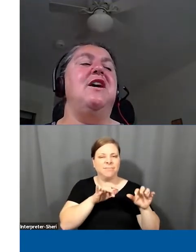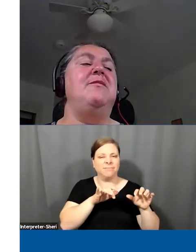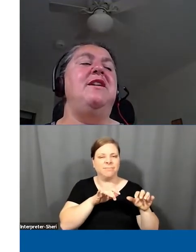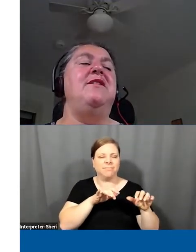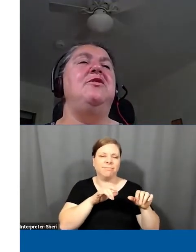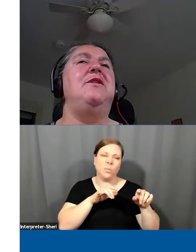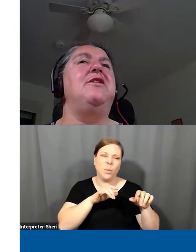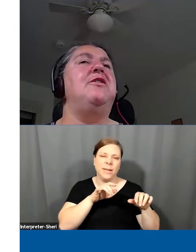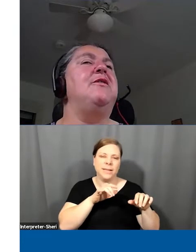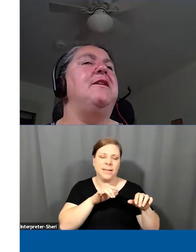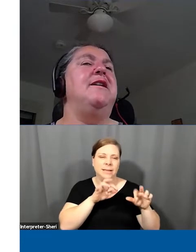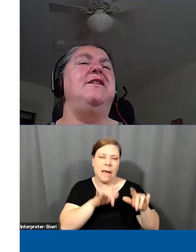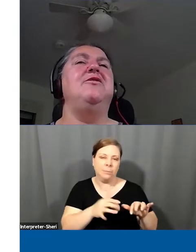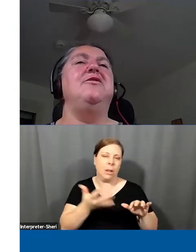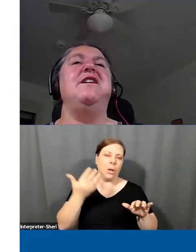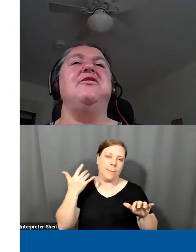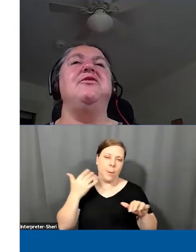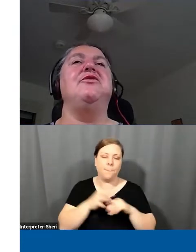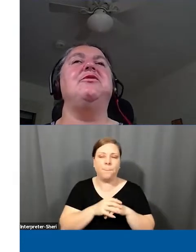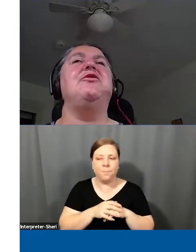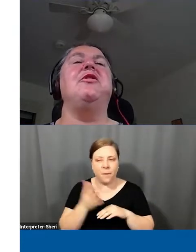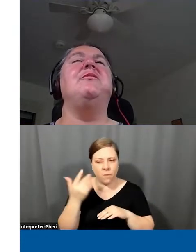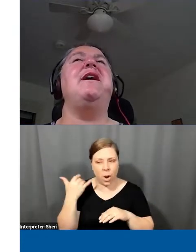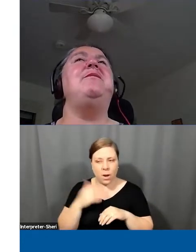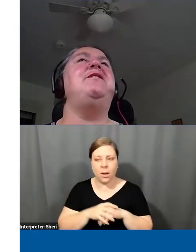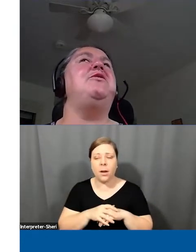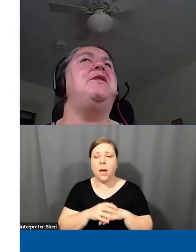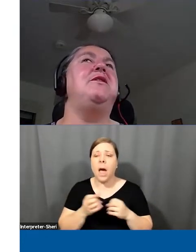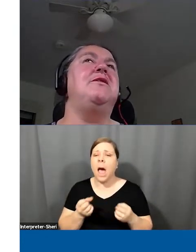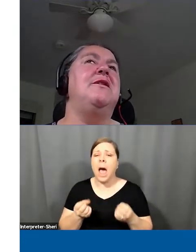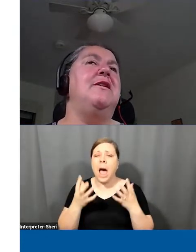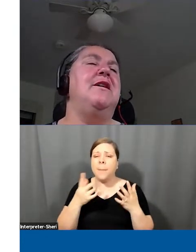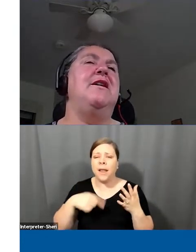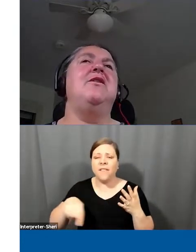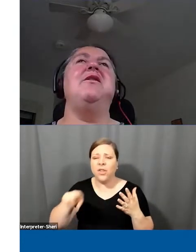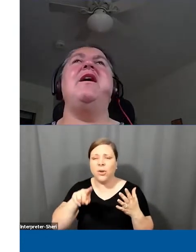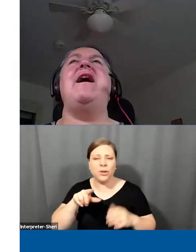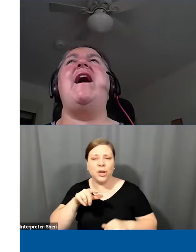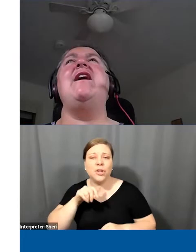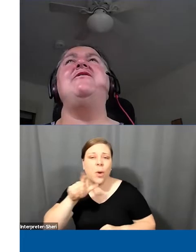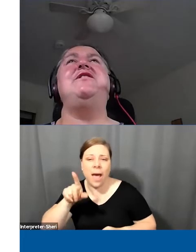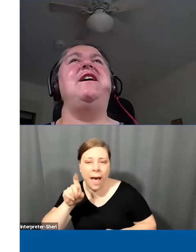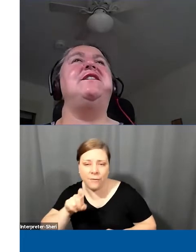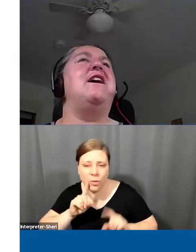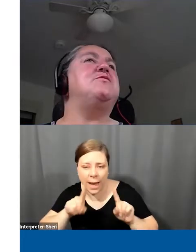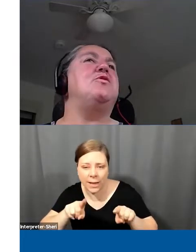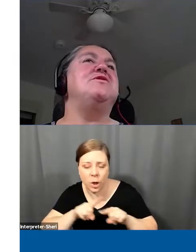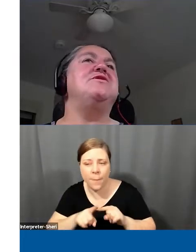How many of you here and you don't need to answer, this is rhetorical, but how many of you here, you know, have data dashboards